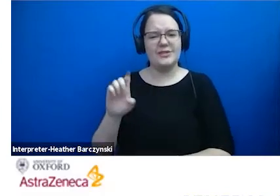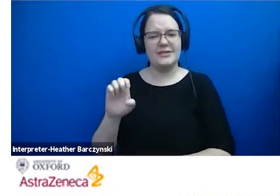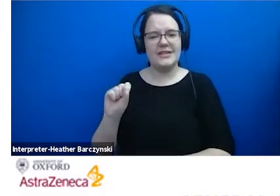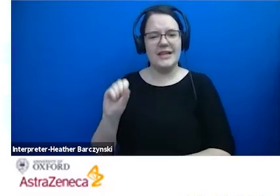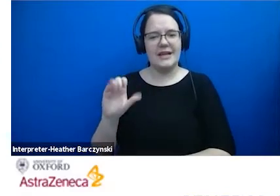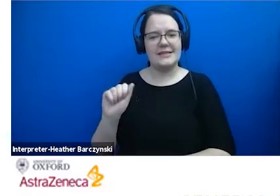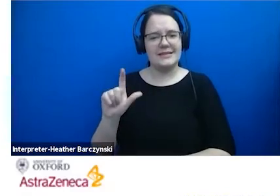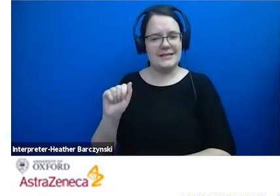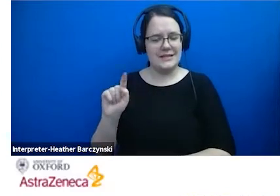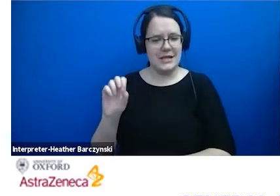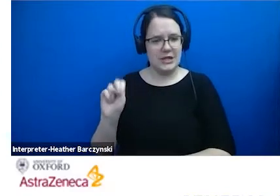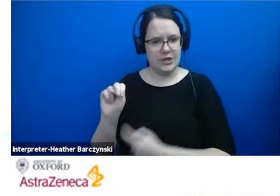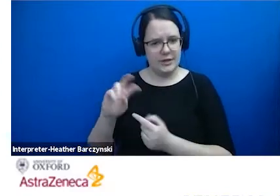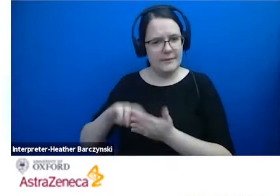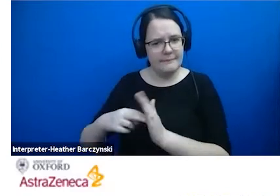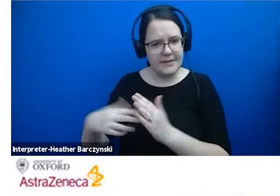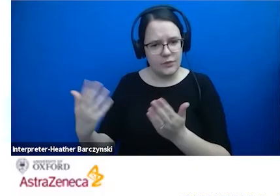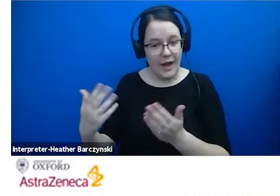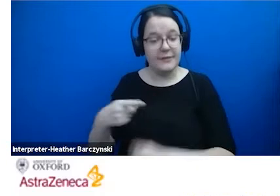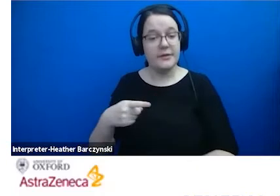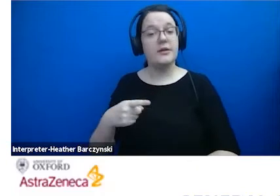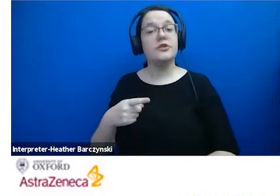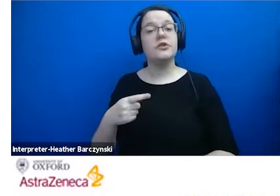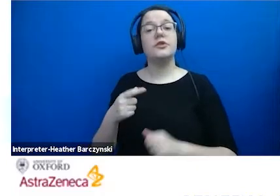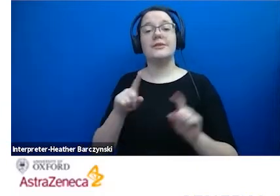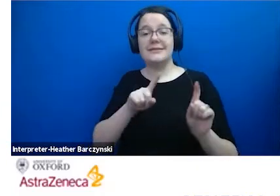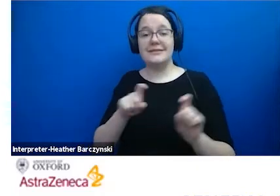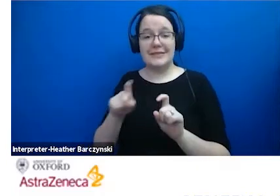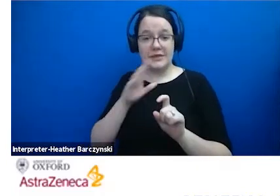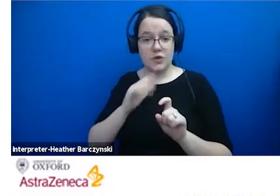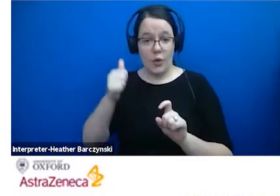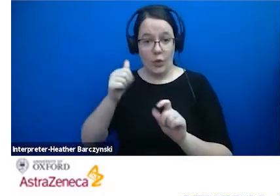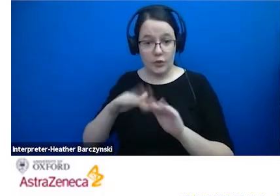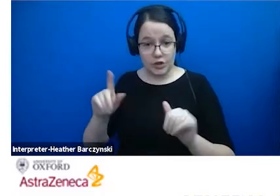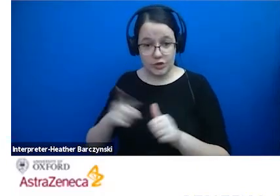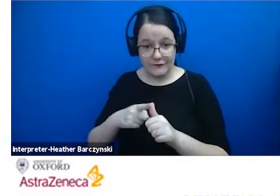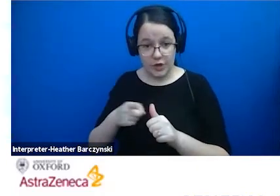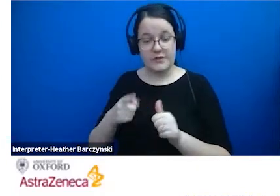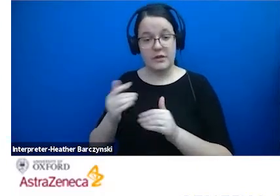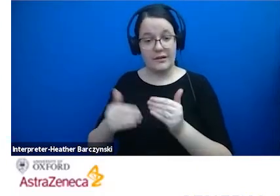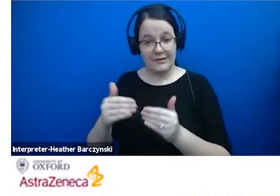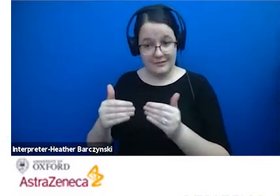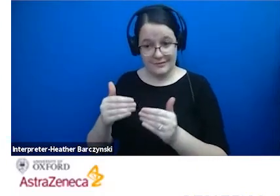the older children trials and older children are the first to begin and once safety is established